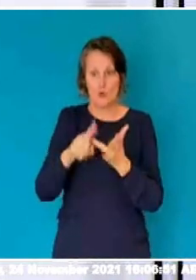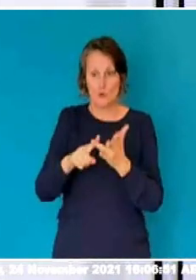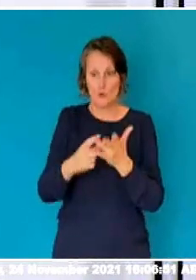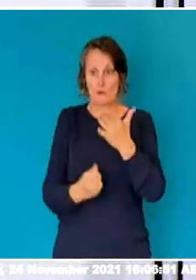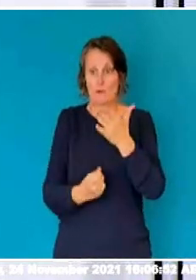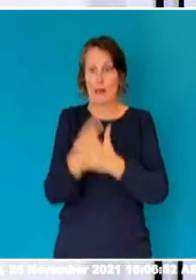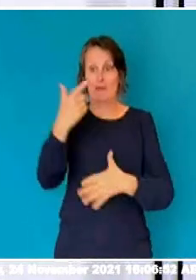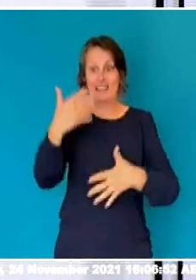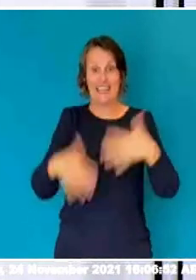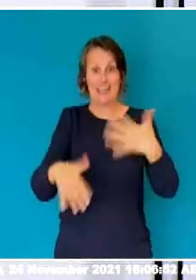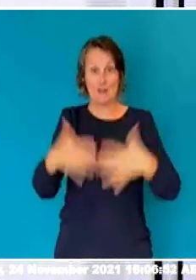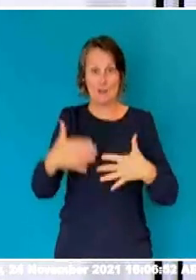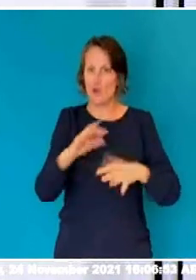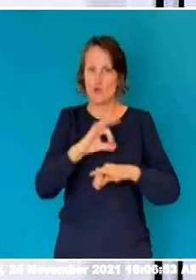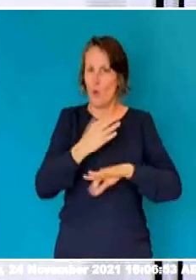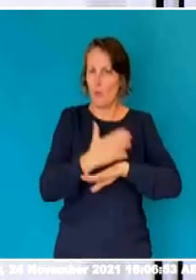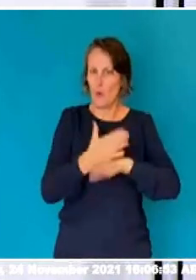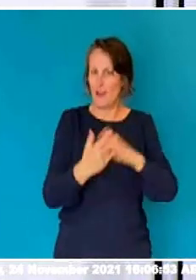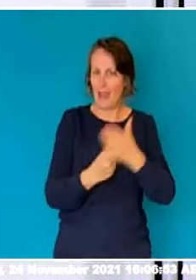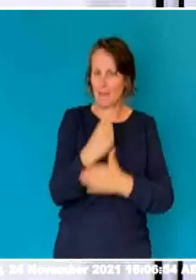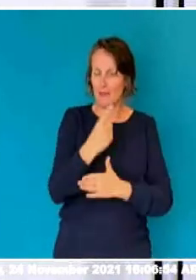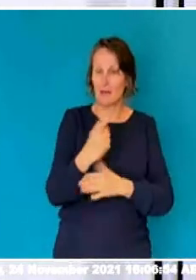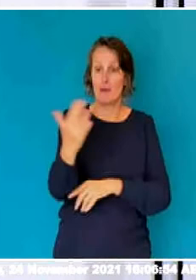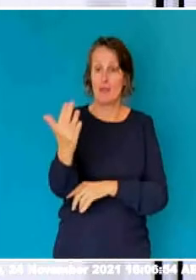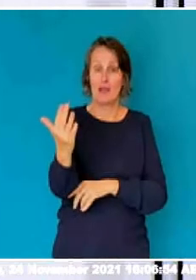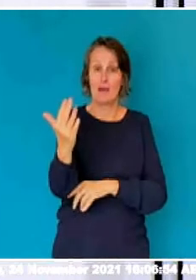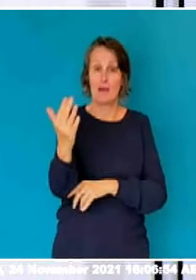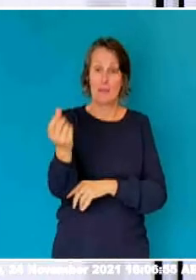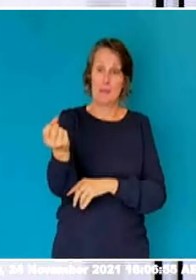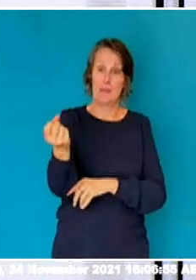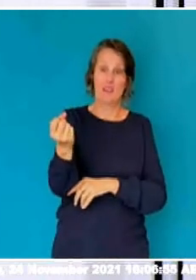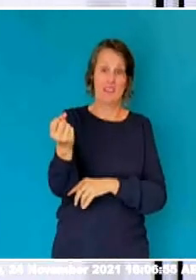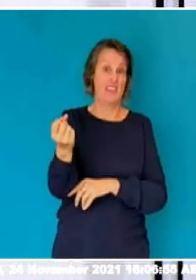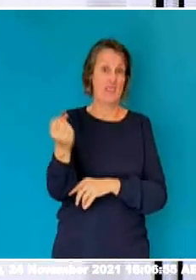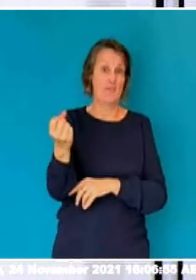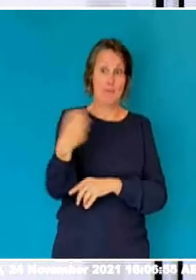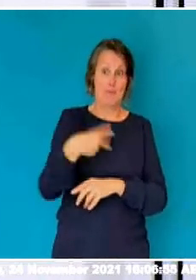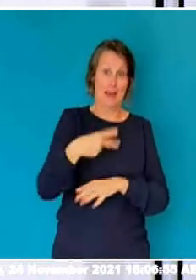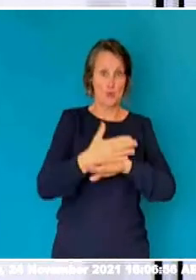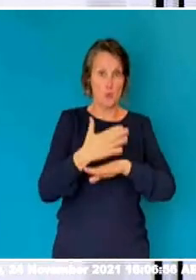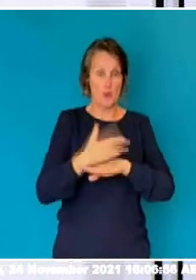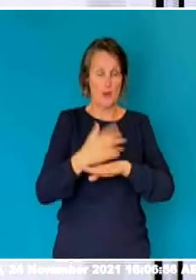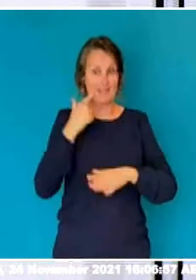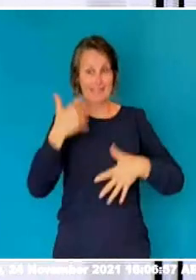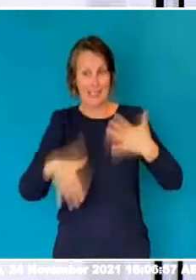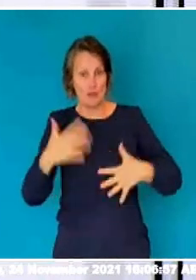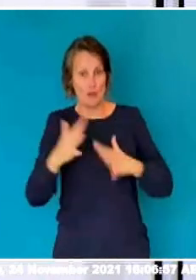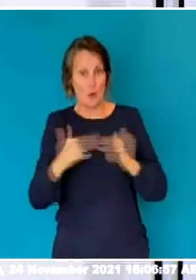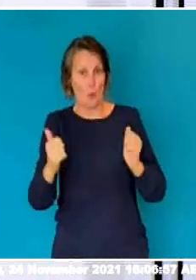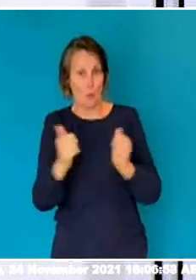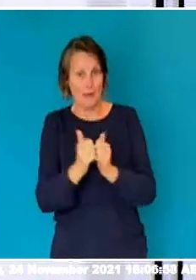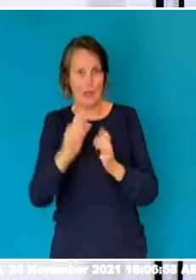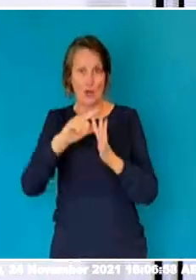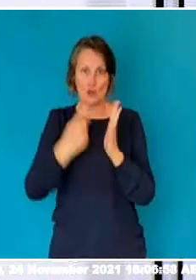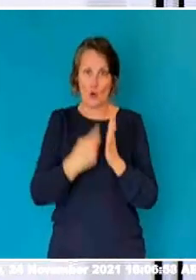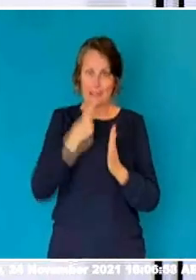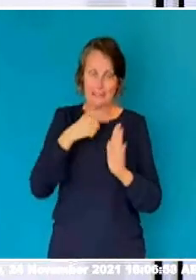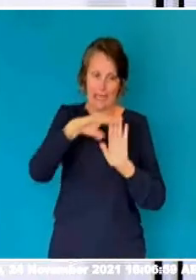Somebody comes in with their restrictions, and it's down to local management to consider